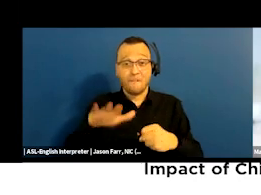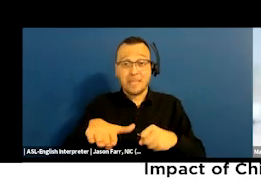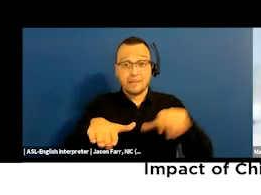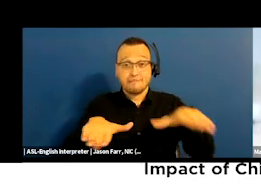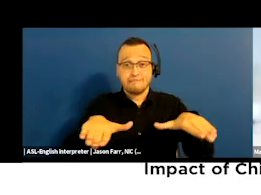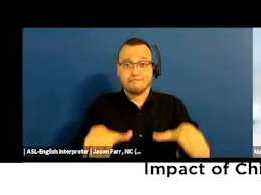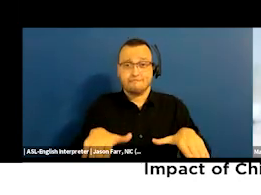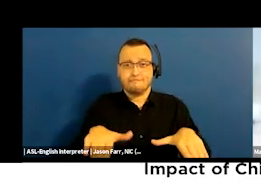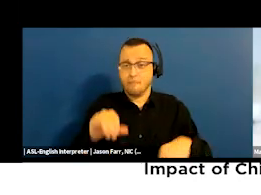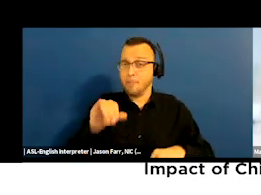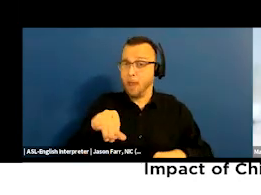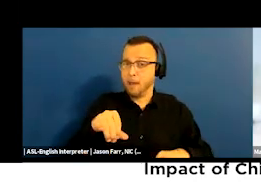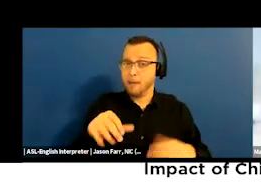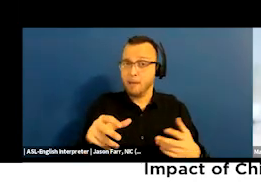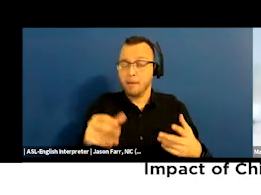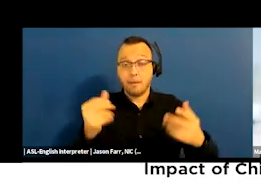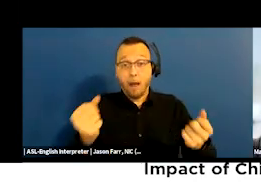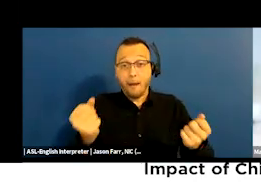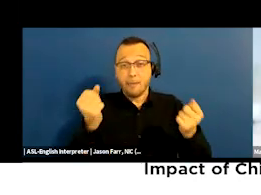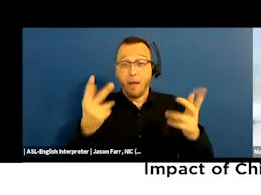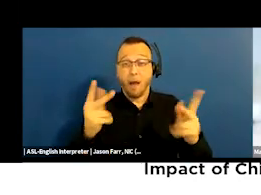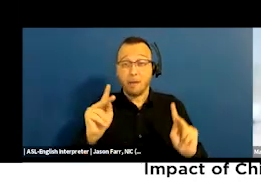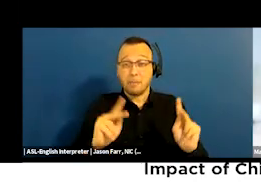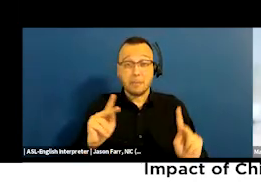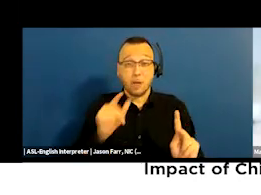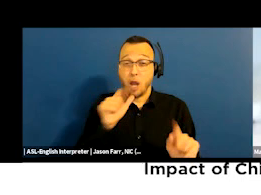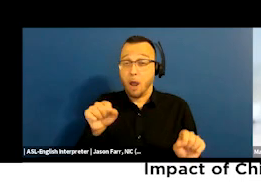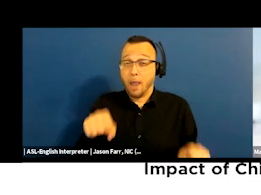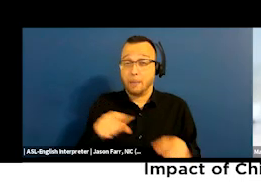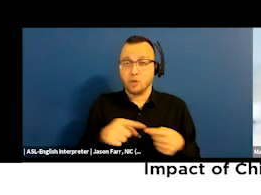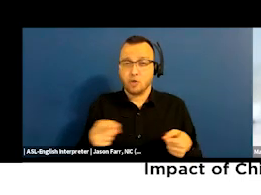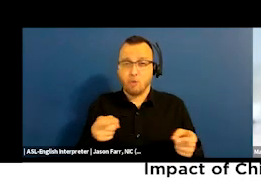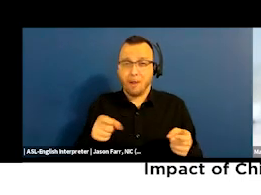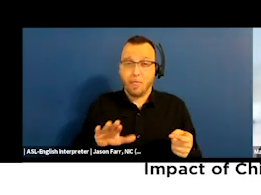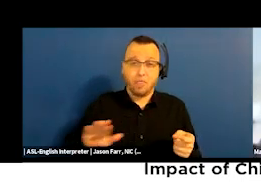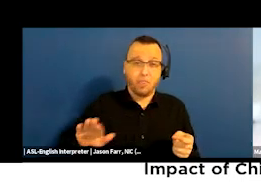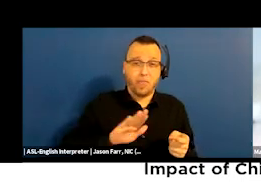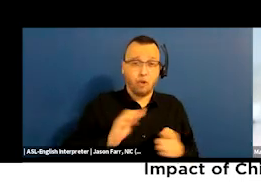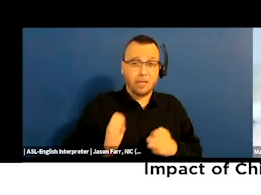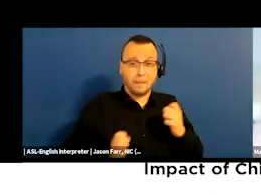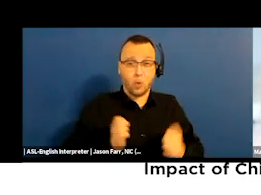recognizing that the different emotions in their body. So, at the very beginning of our time together,